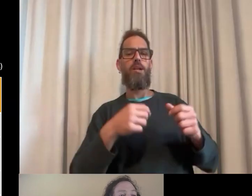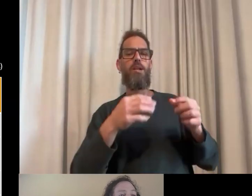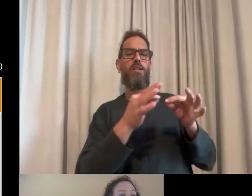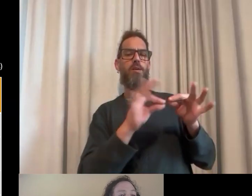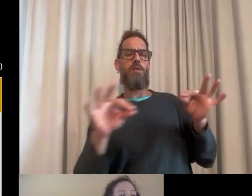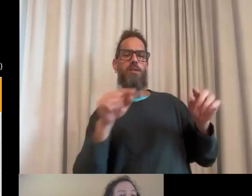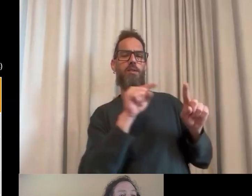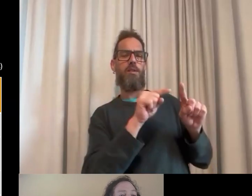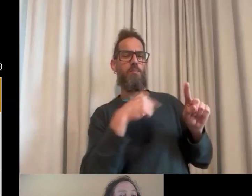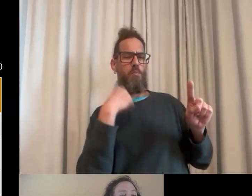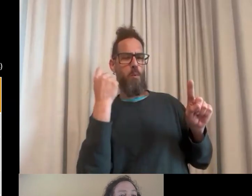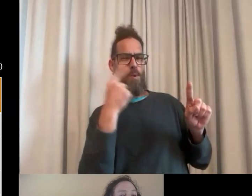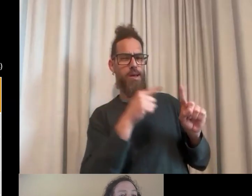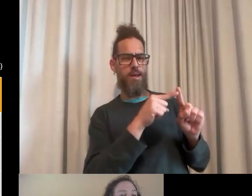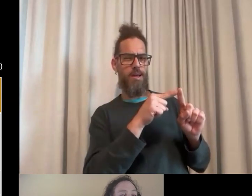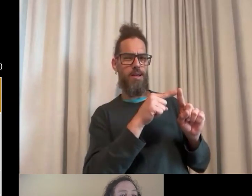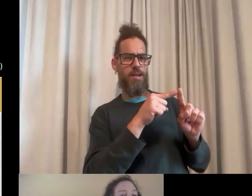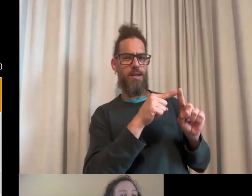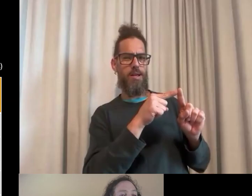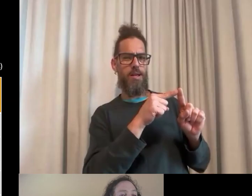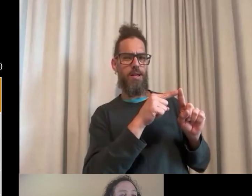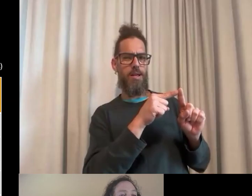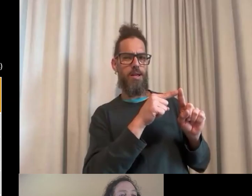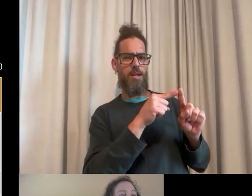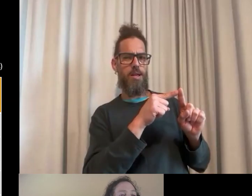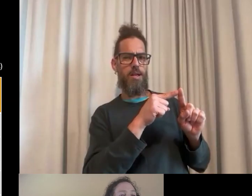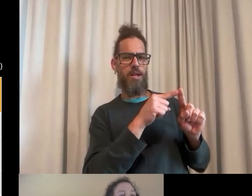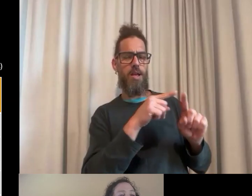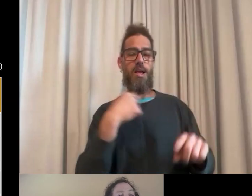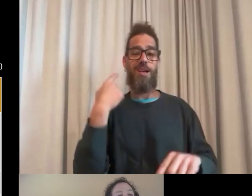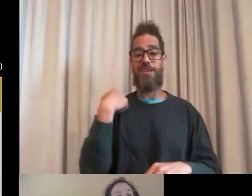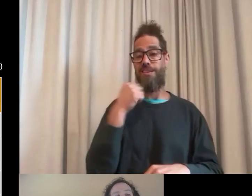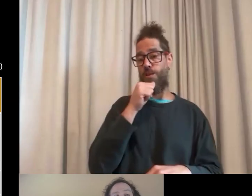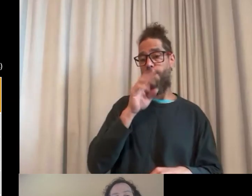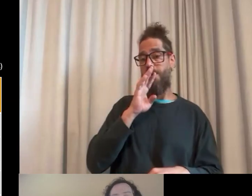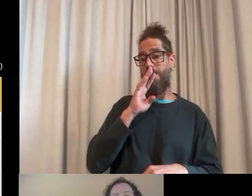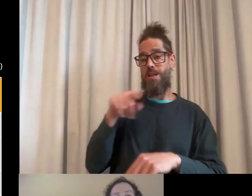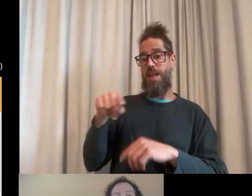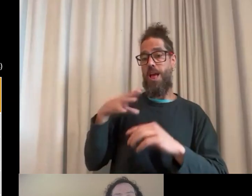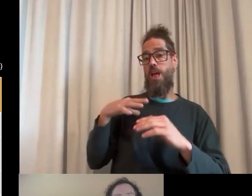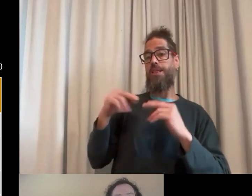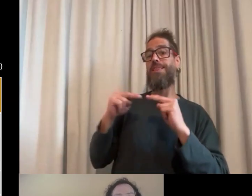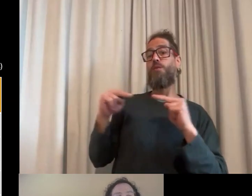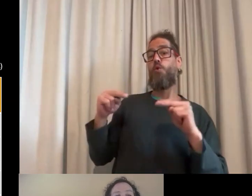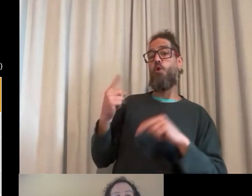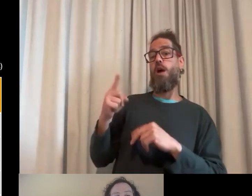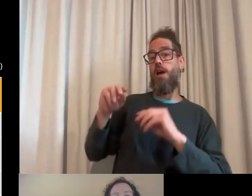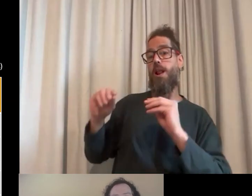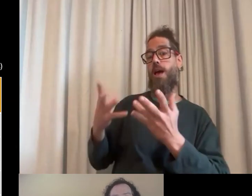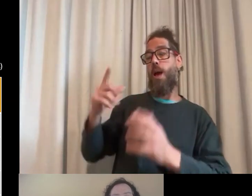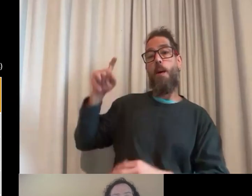So, Yvonne, I'm referring to the accessibility statements